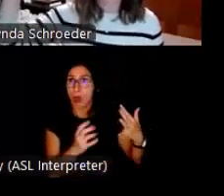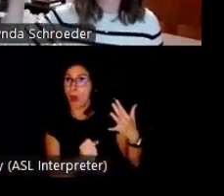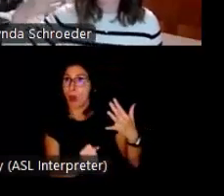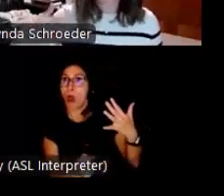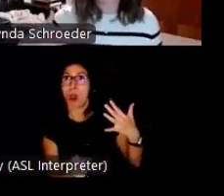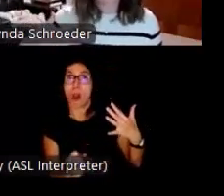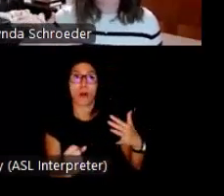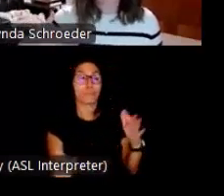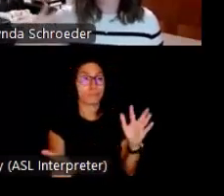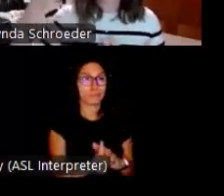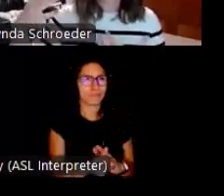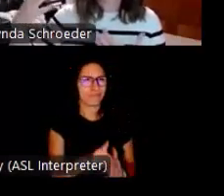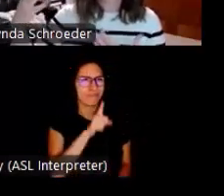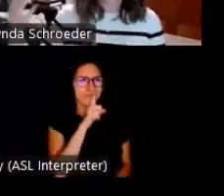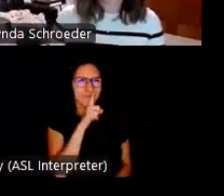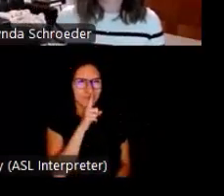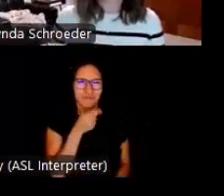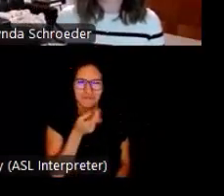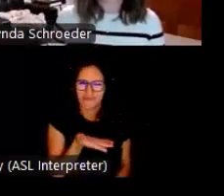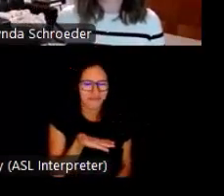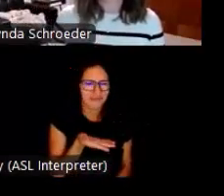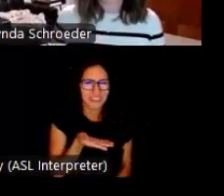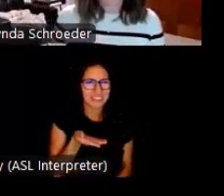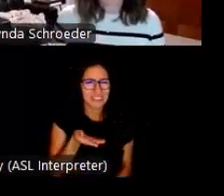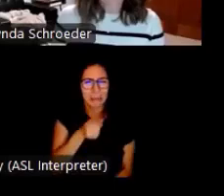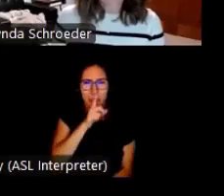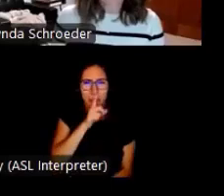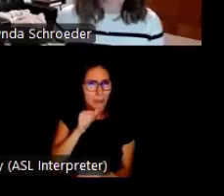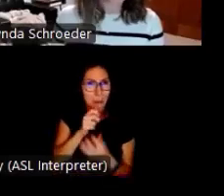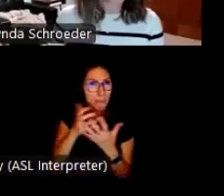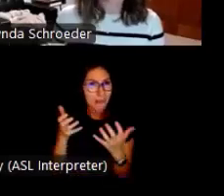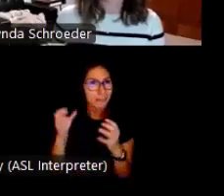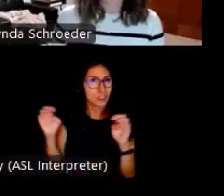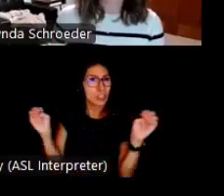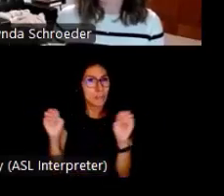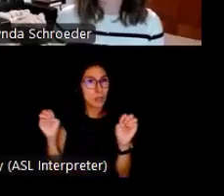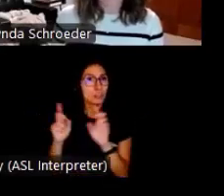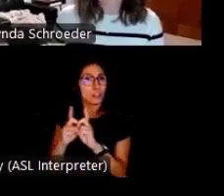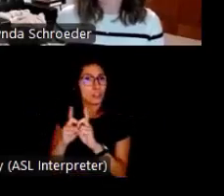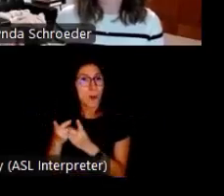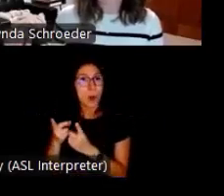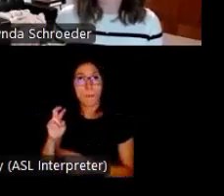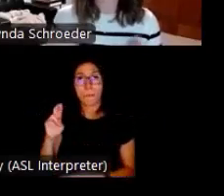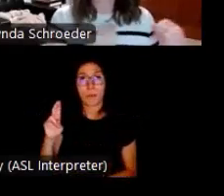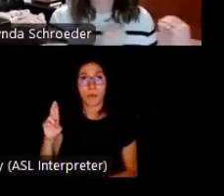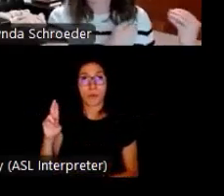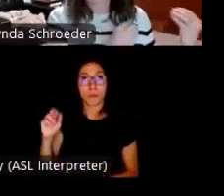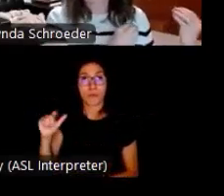It wasn't that emergency departments in rural are utilized more often than emergency departments